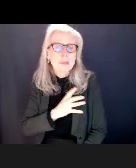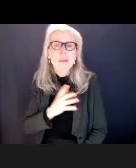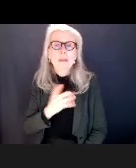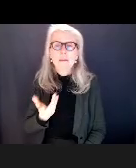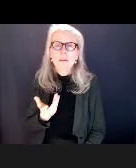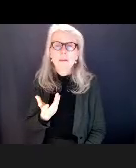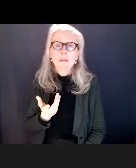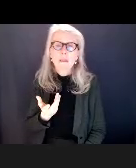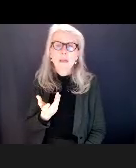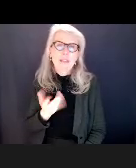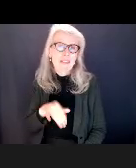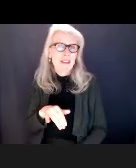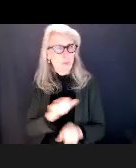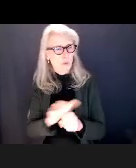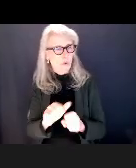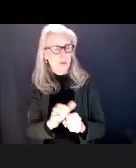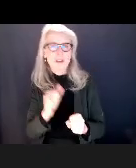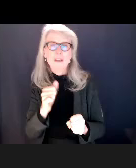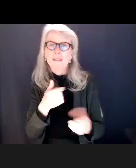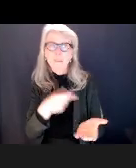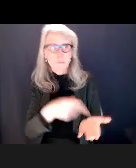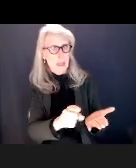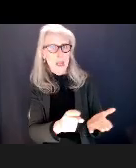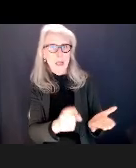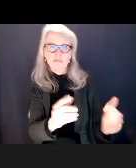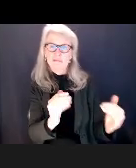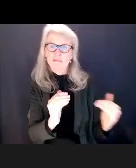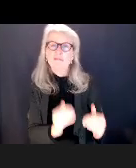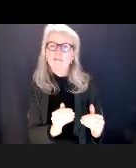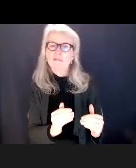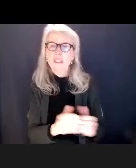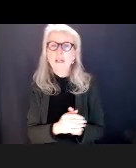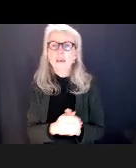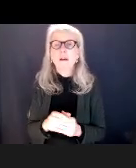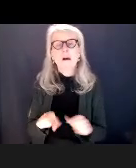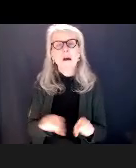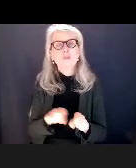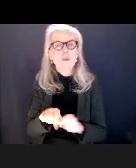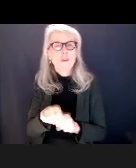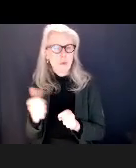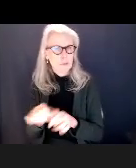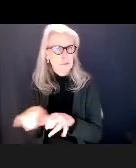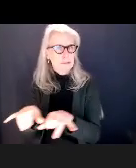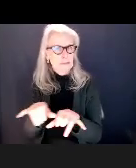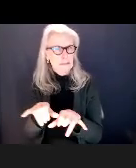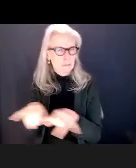undervalued. Uh participants were homogeneous in another way uh that was more peculiar. They were